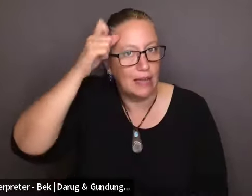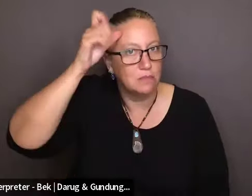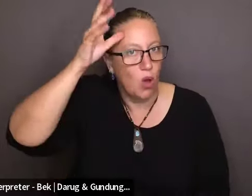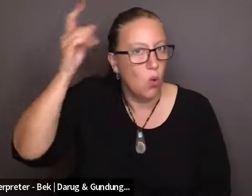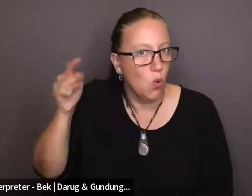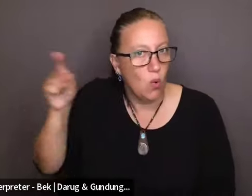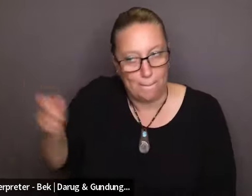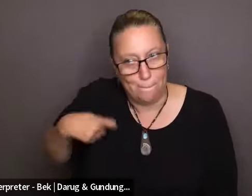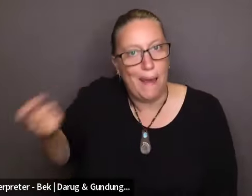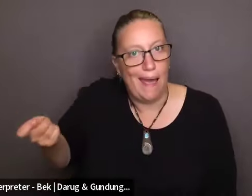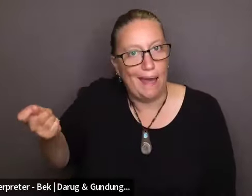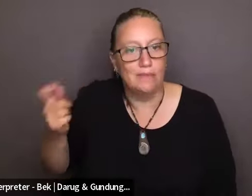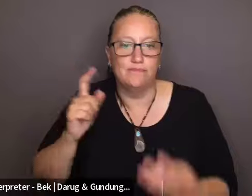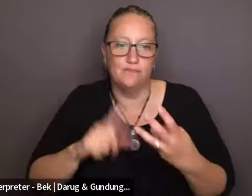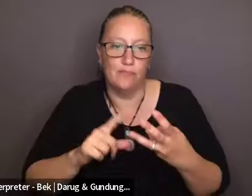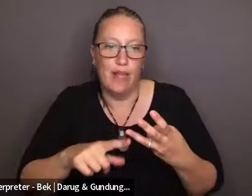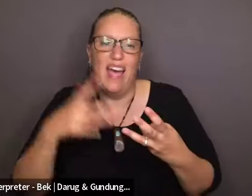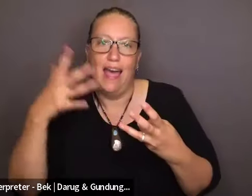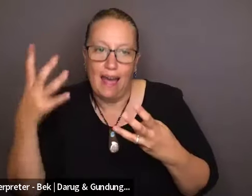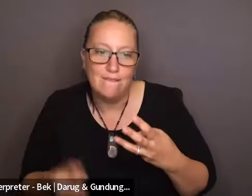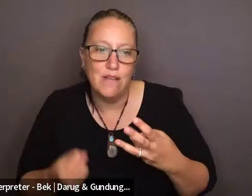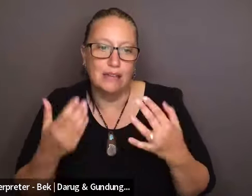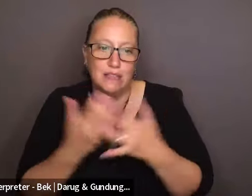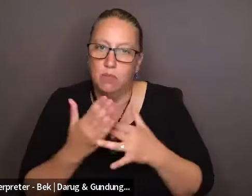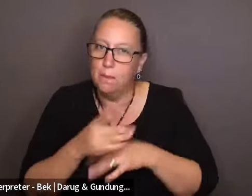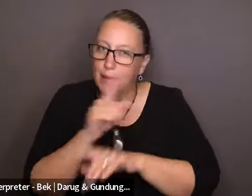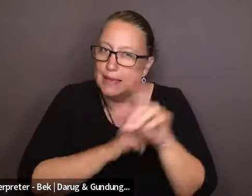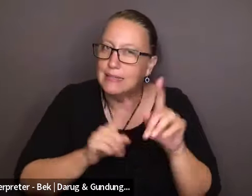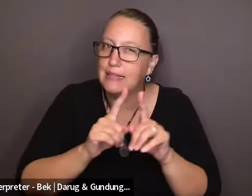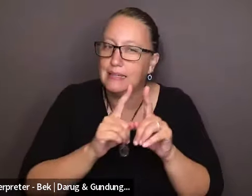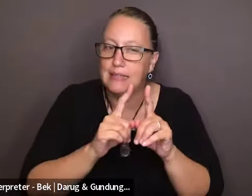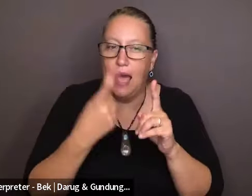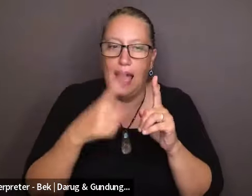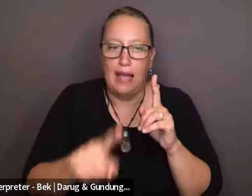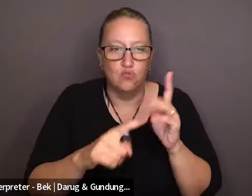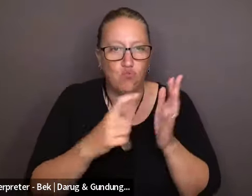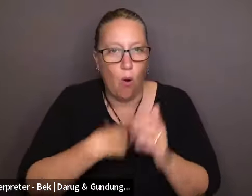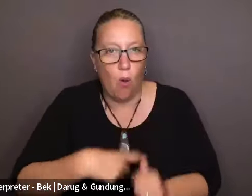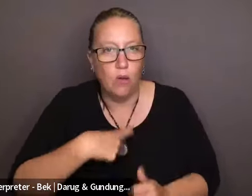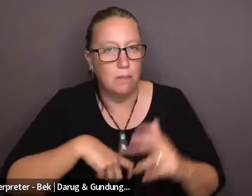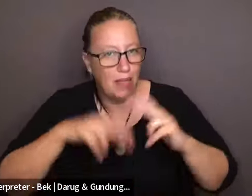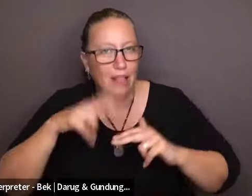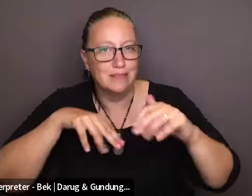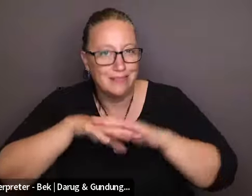shared governance groups, clearly paid roles for lived experience experts, accessible meetings and